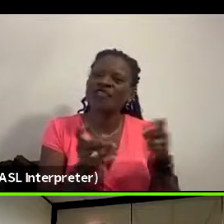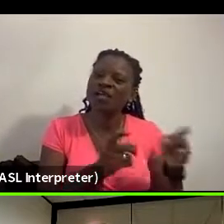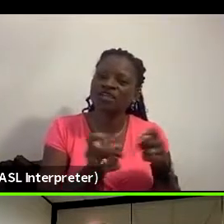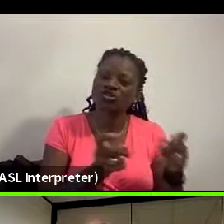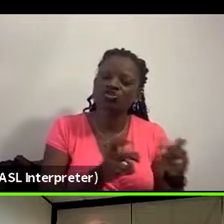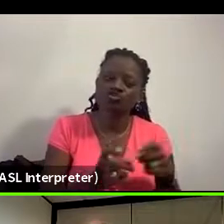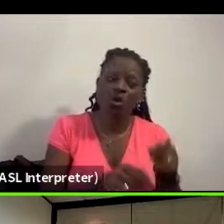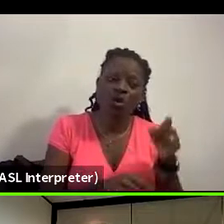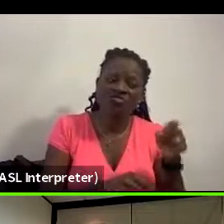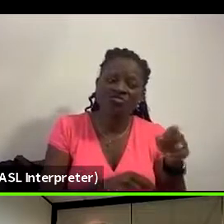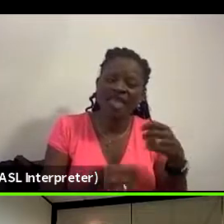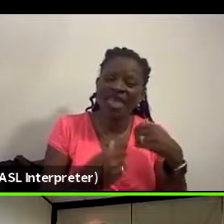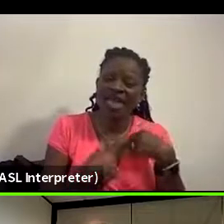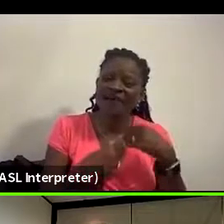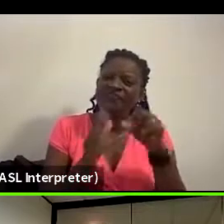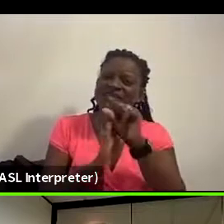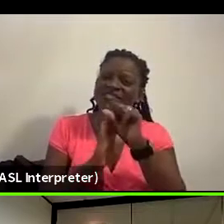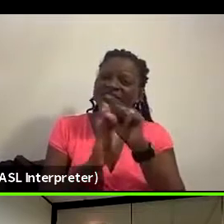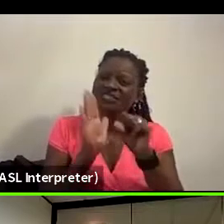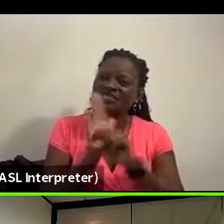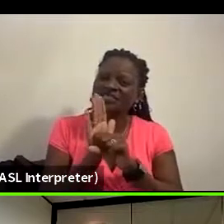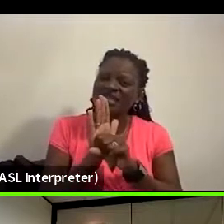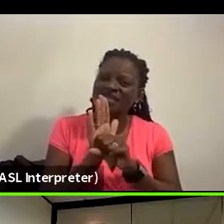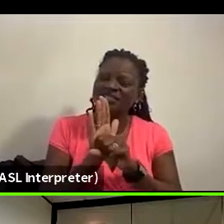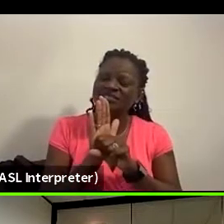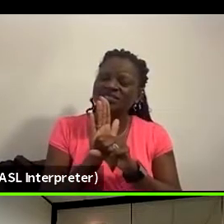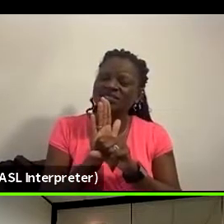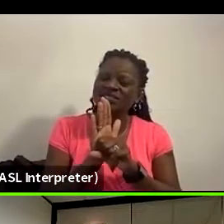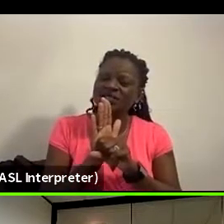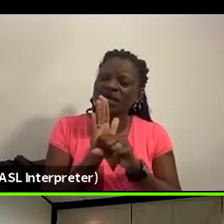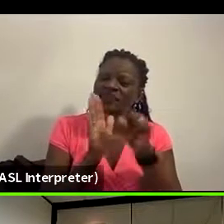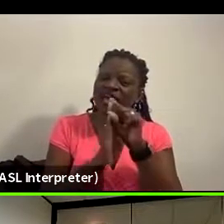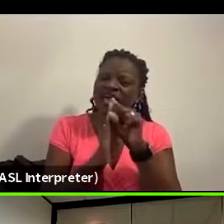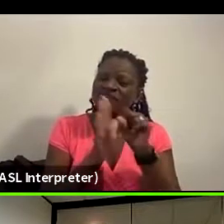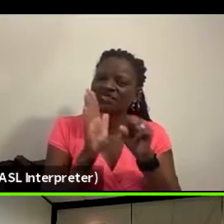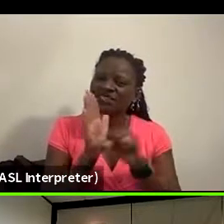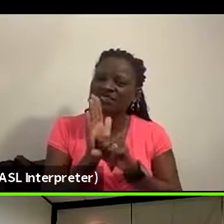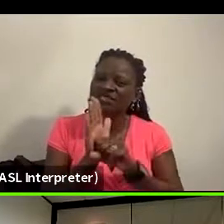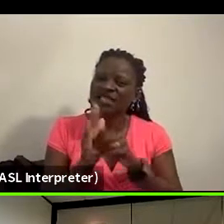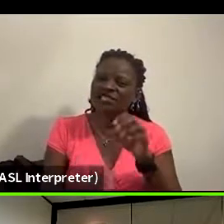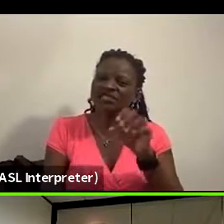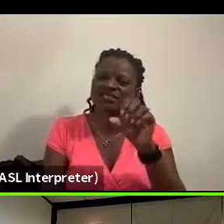is the states, the states software designer or I'm sorry,